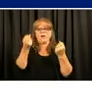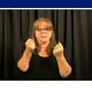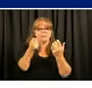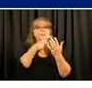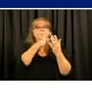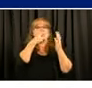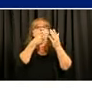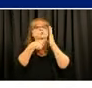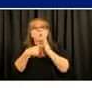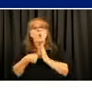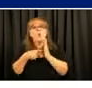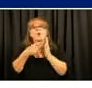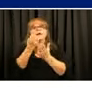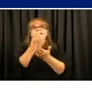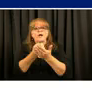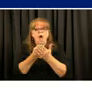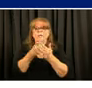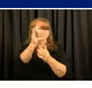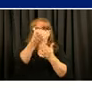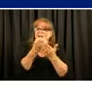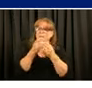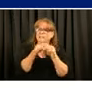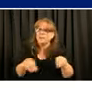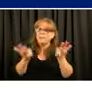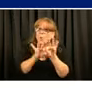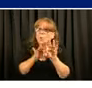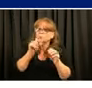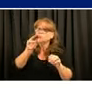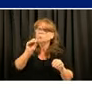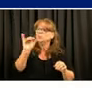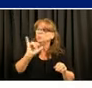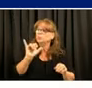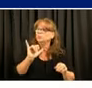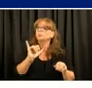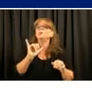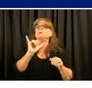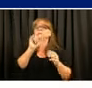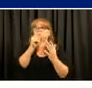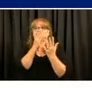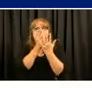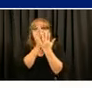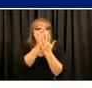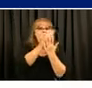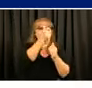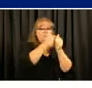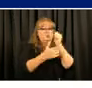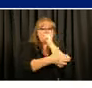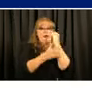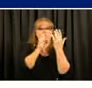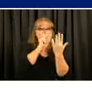and there will be one for every county you can view your counties at cova19.colorado.gov